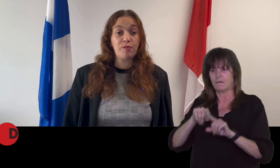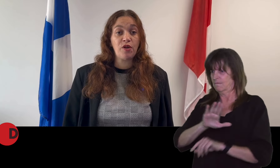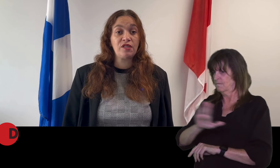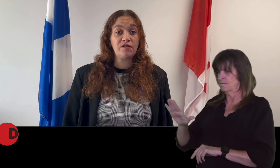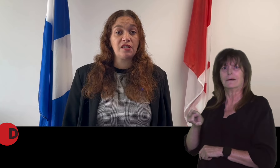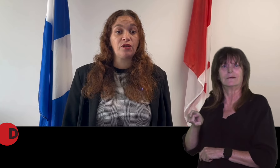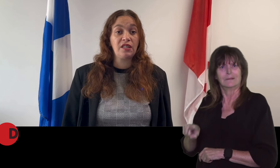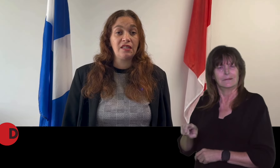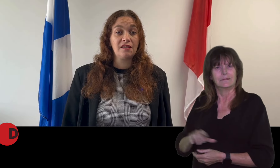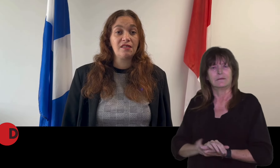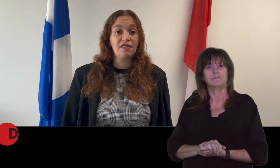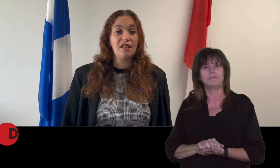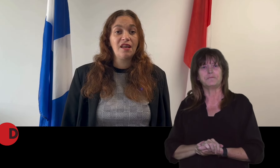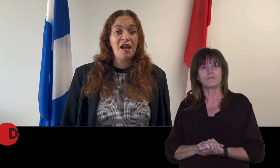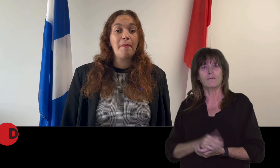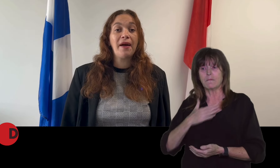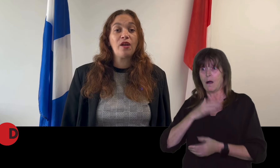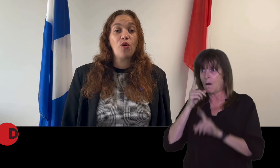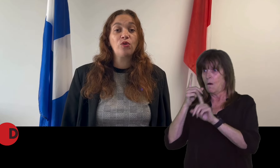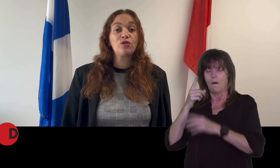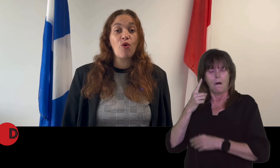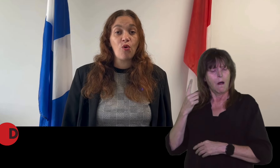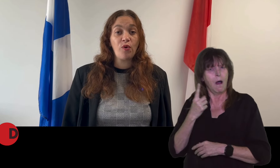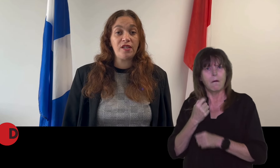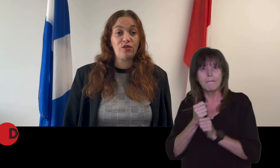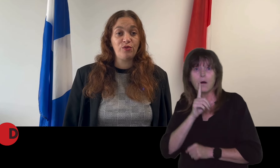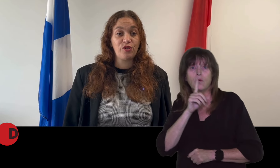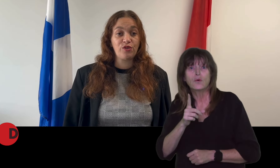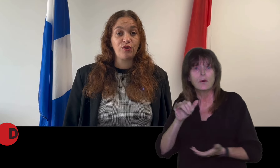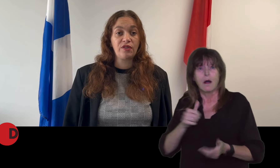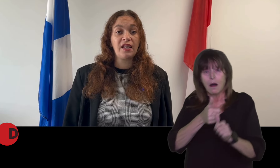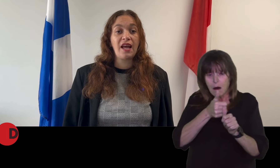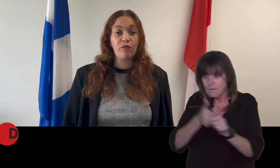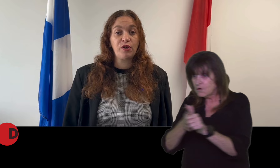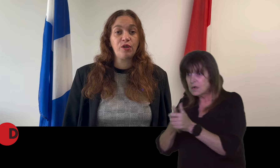and responsive to their needs. My goal is always to ensure that every